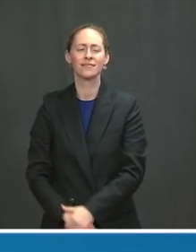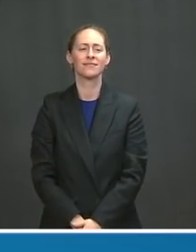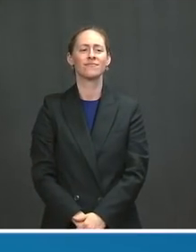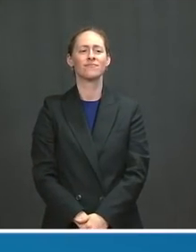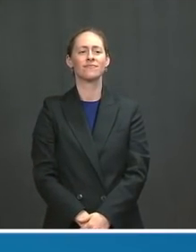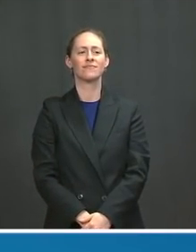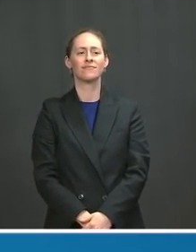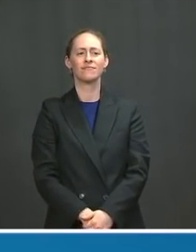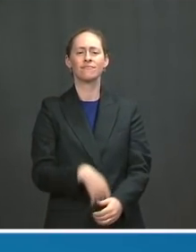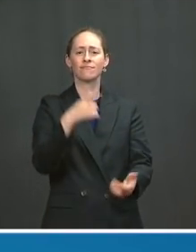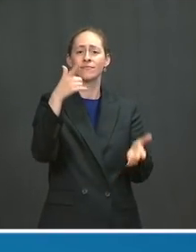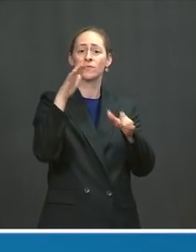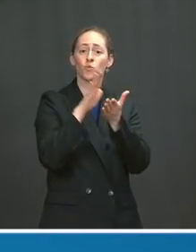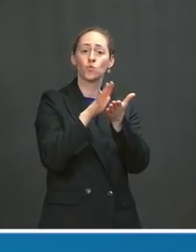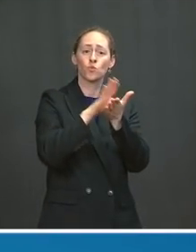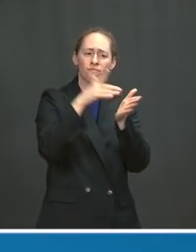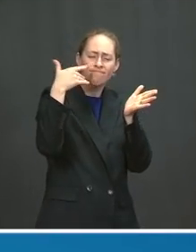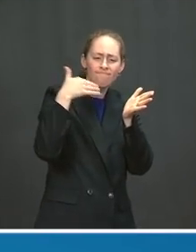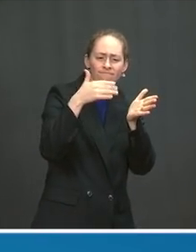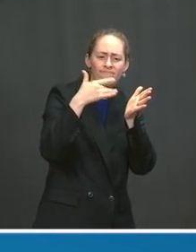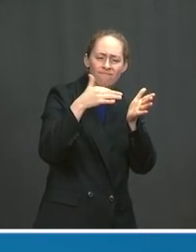You enjoyed the fair at Dillows.